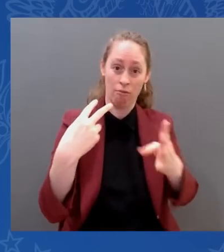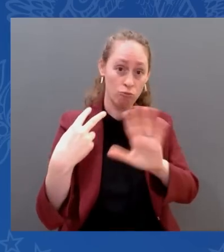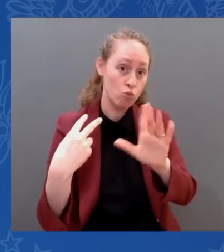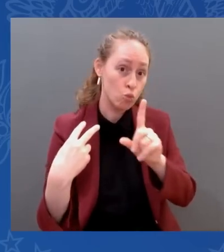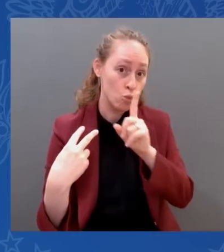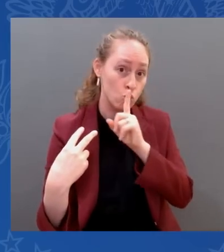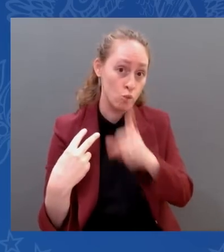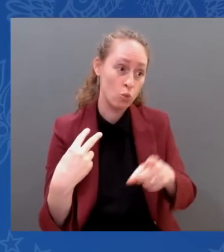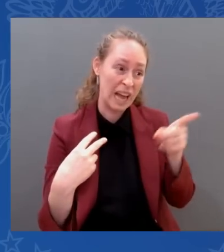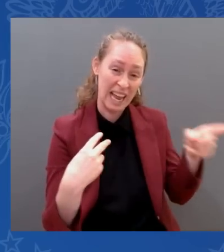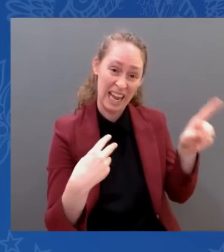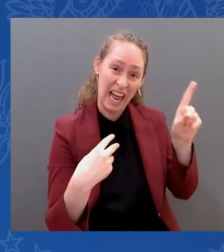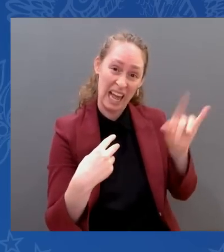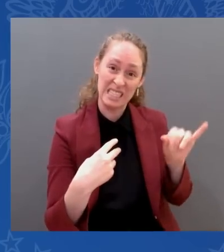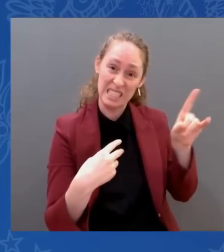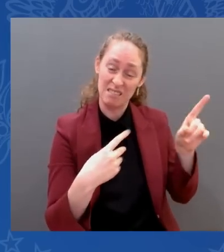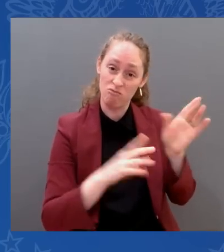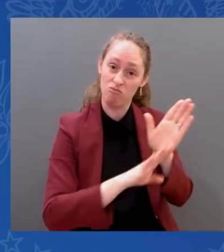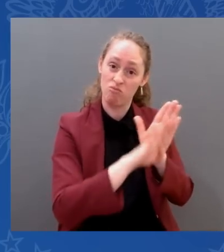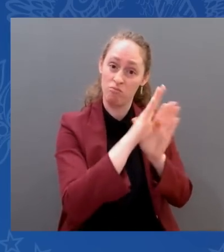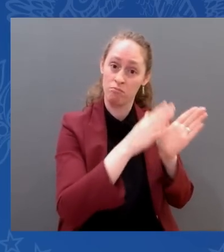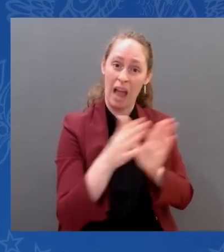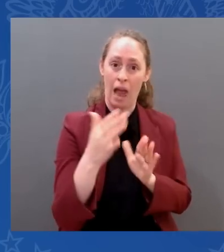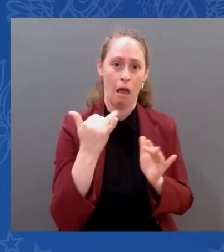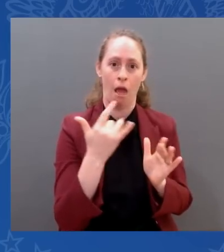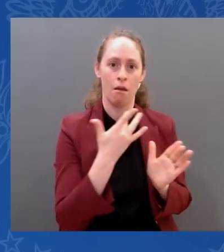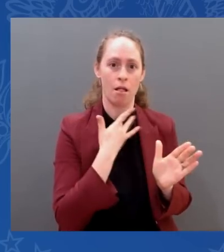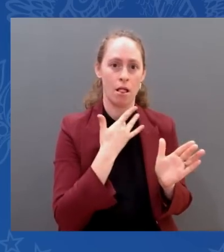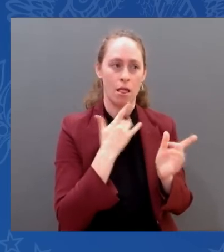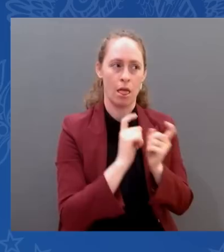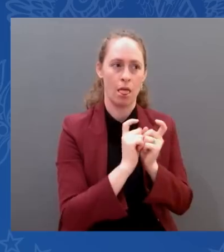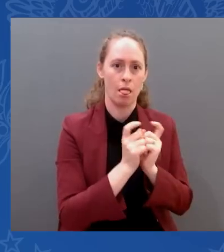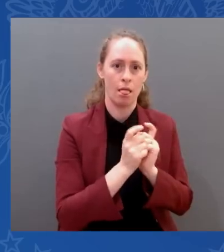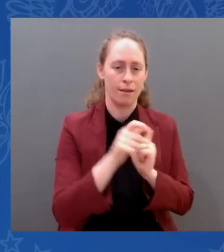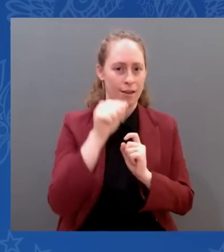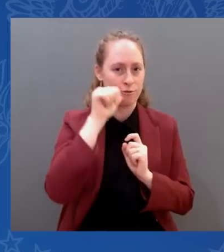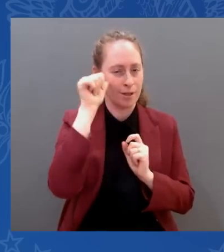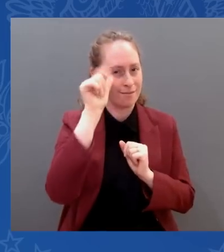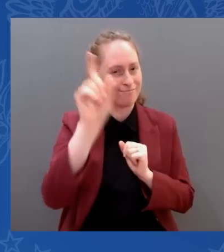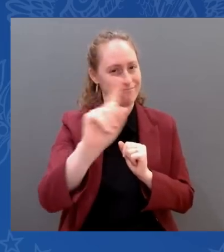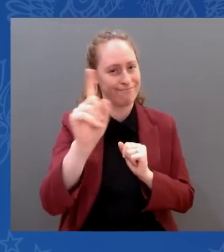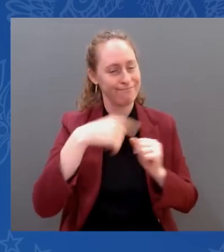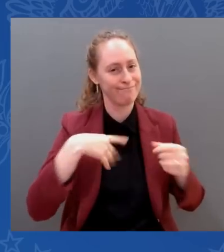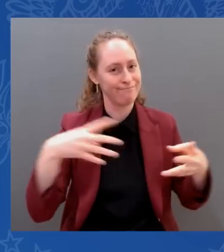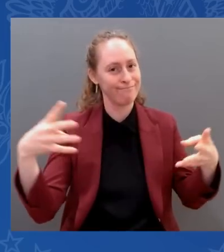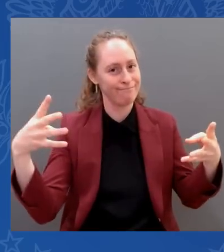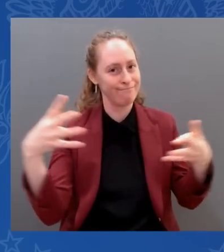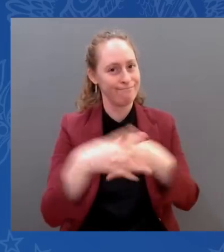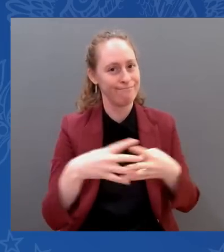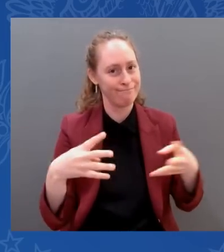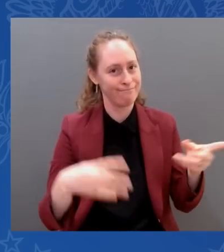He's the guy that had the recon- -- the re-election of the senators for -- on the Republican side. He realized that raising taxes on working families